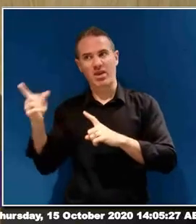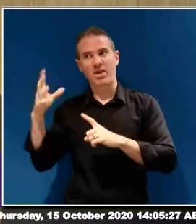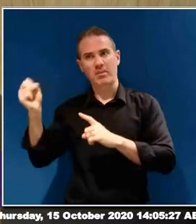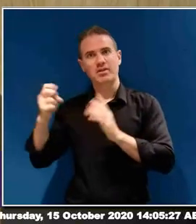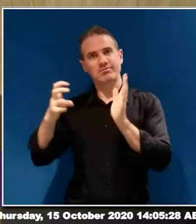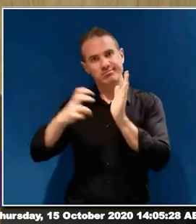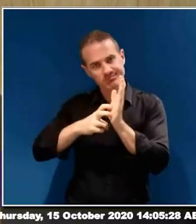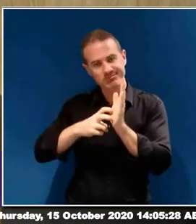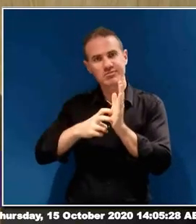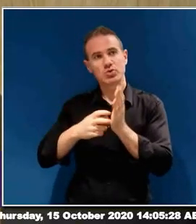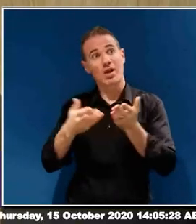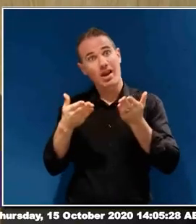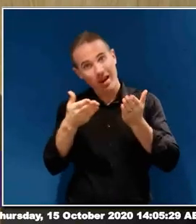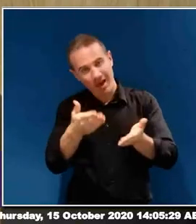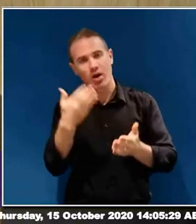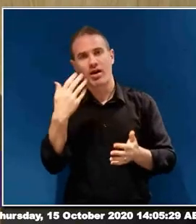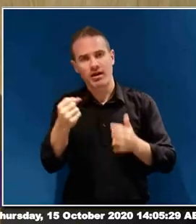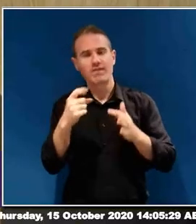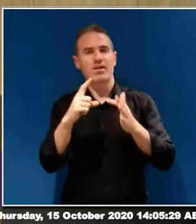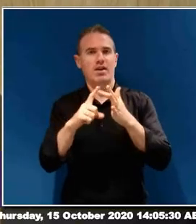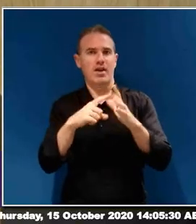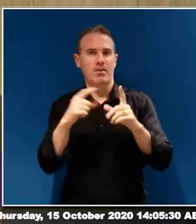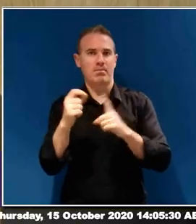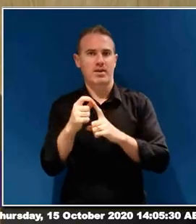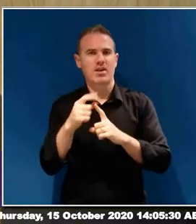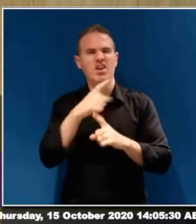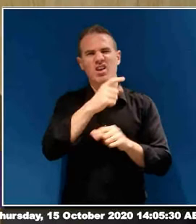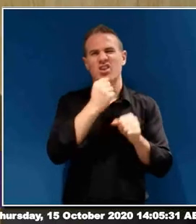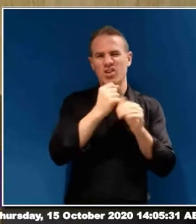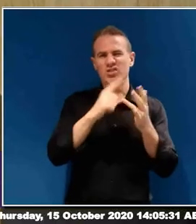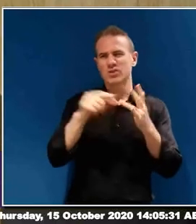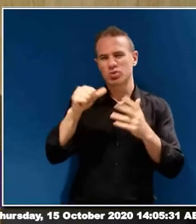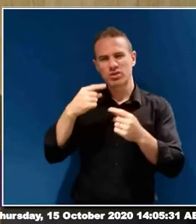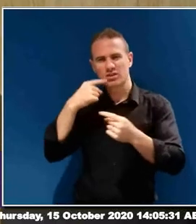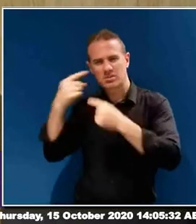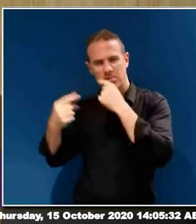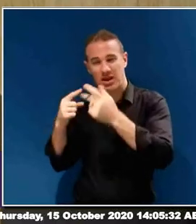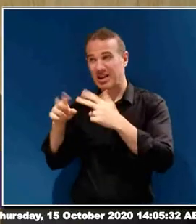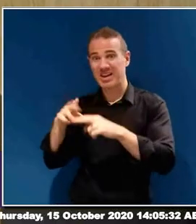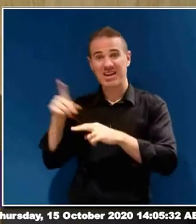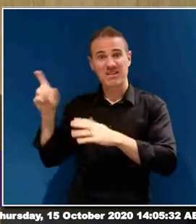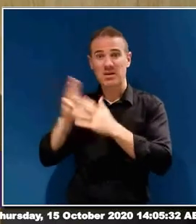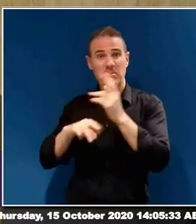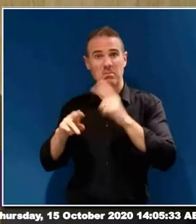If they're not happy with it, they don't go ahead with it and many parents don't, or some parents don't.